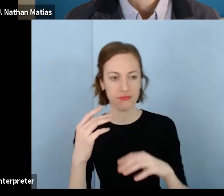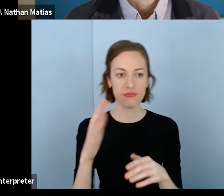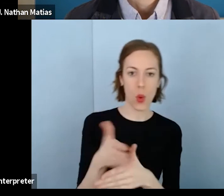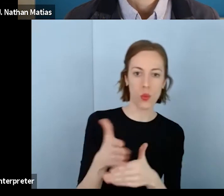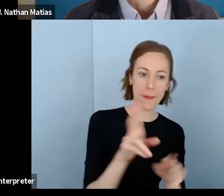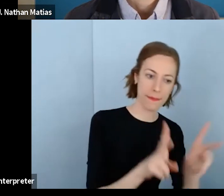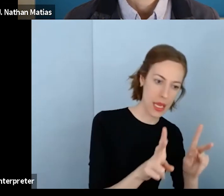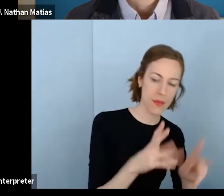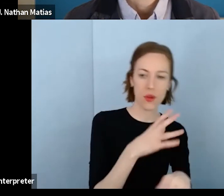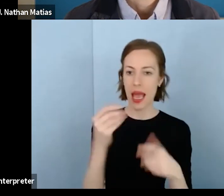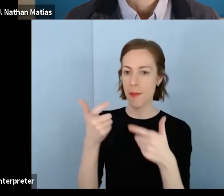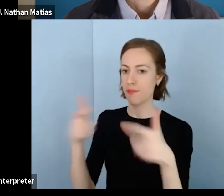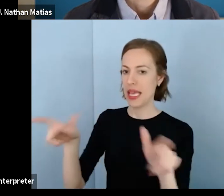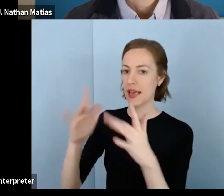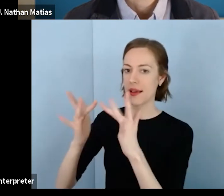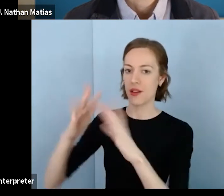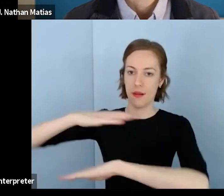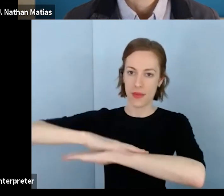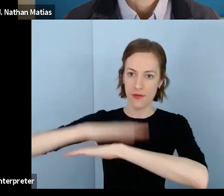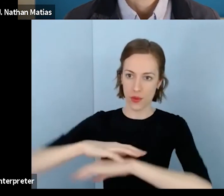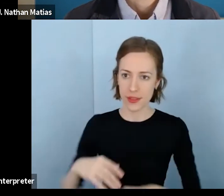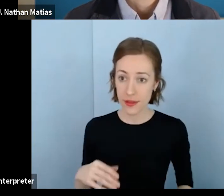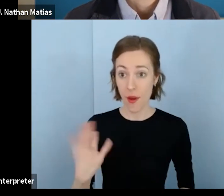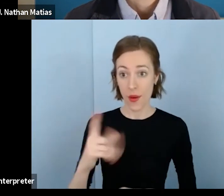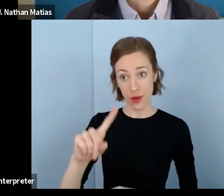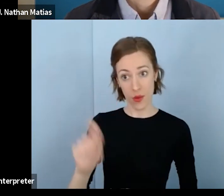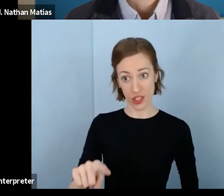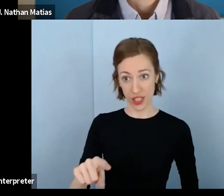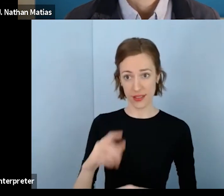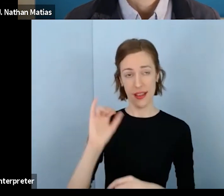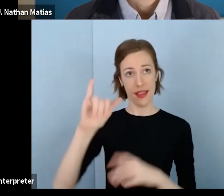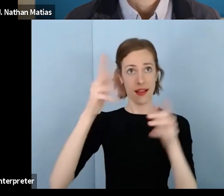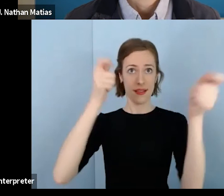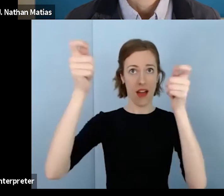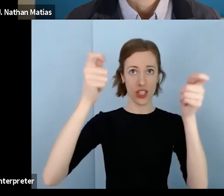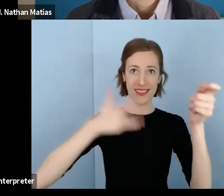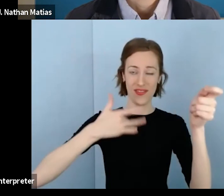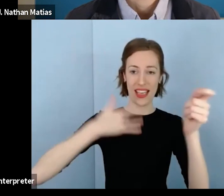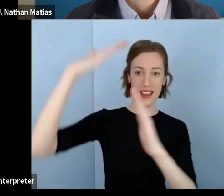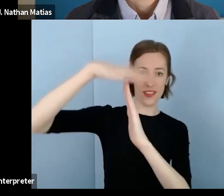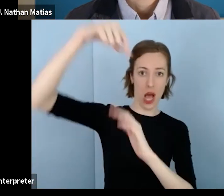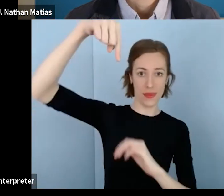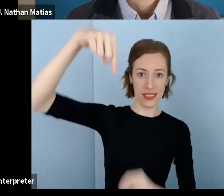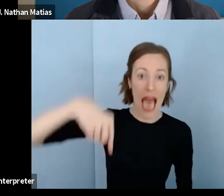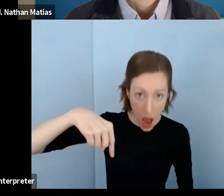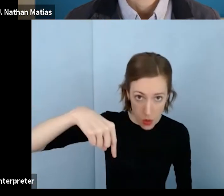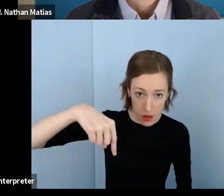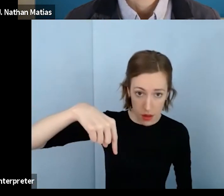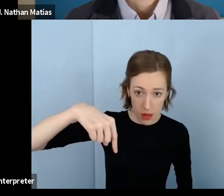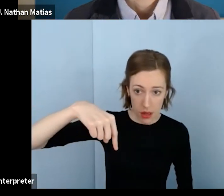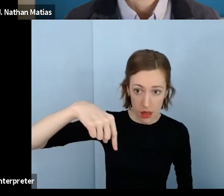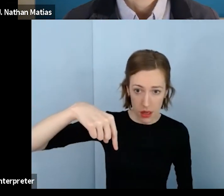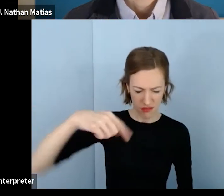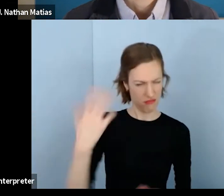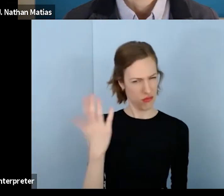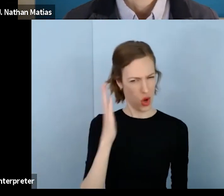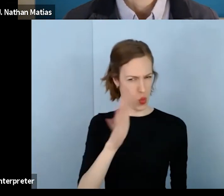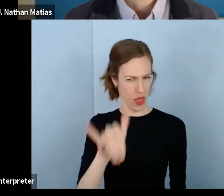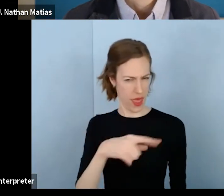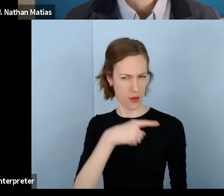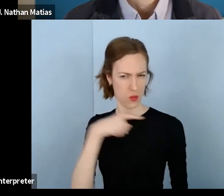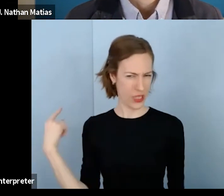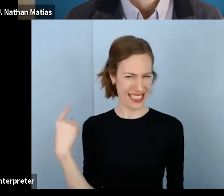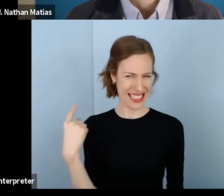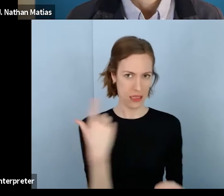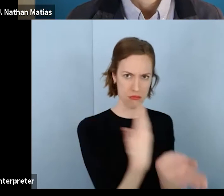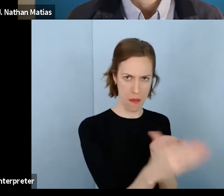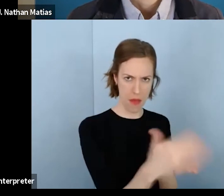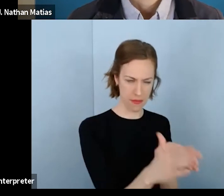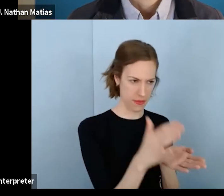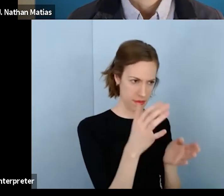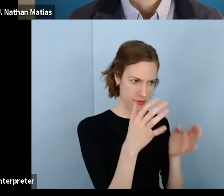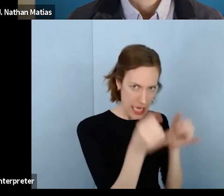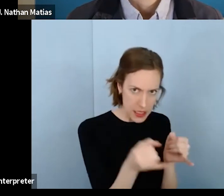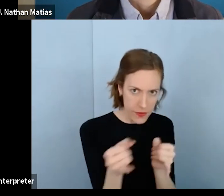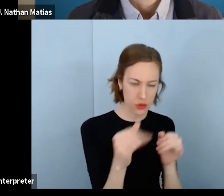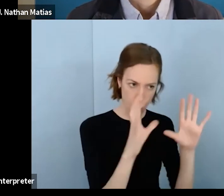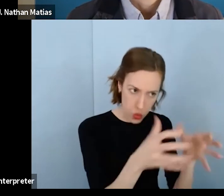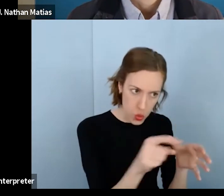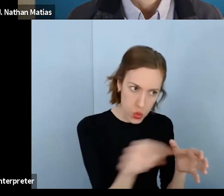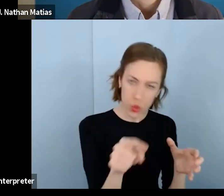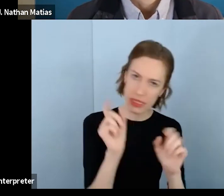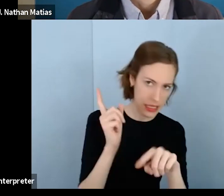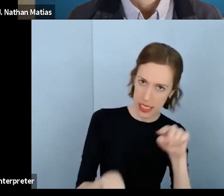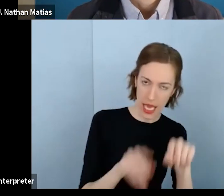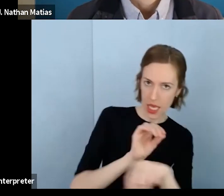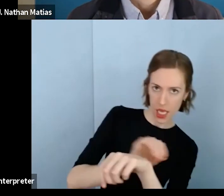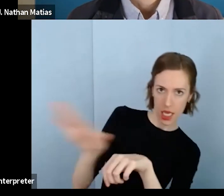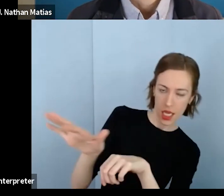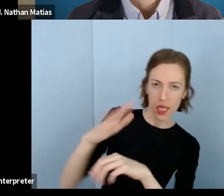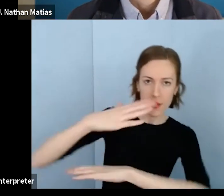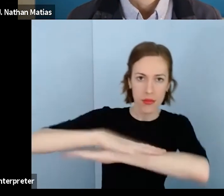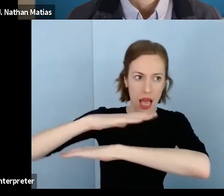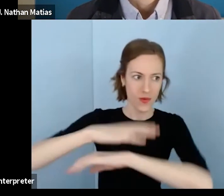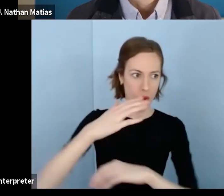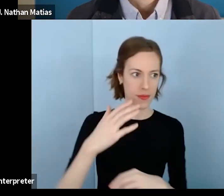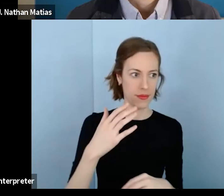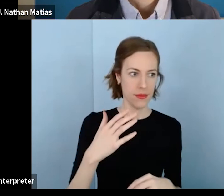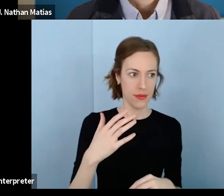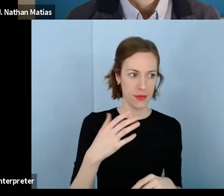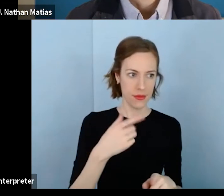The question he asked is, does the framing of governance feel top down and potentially run the risk of missing out on opportunities for individuals and groups to to contest platform and algorithmic practices via direct action.